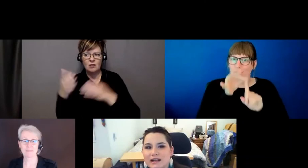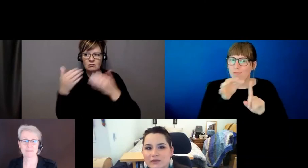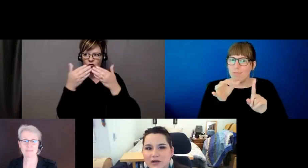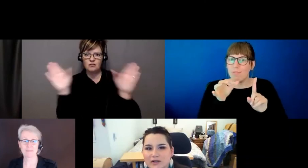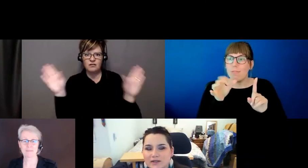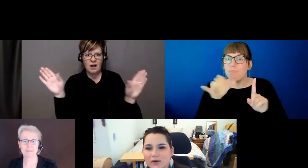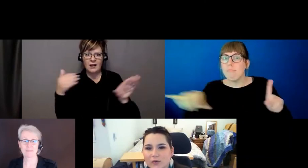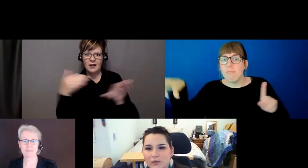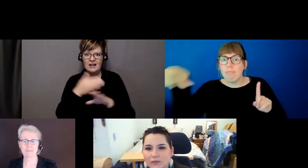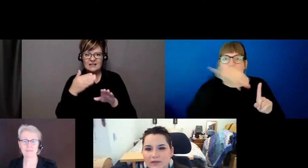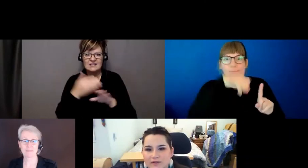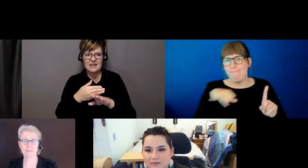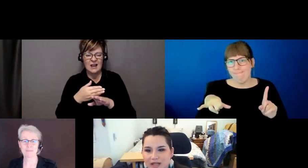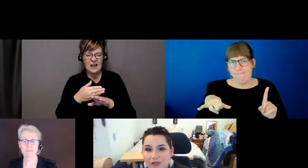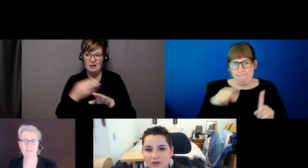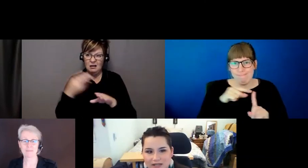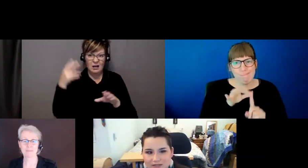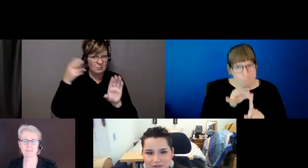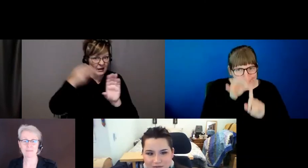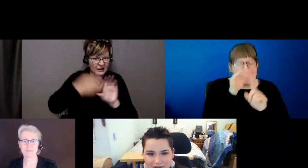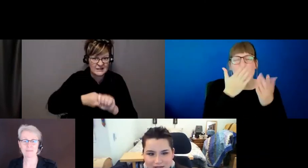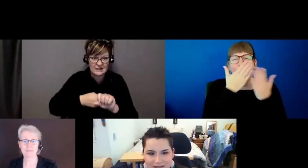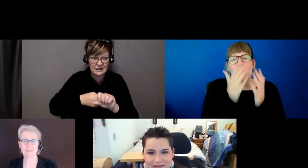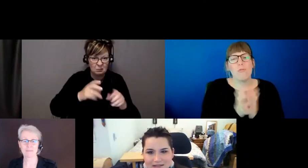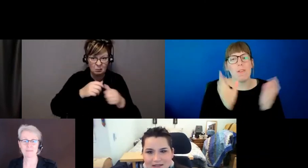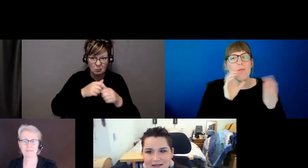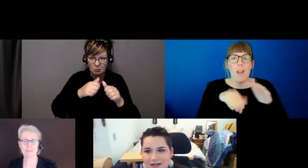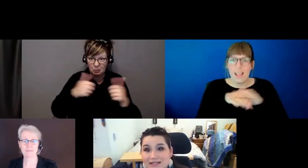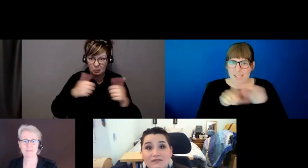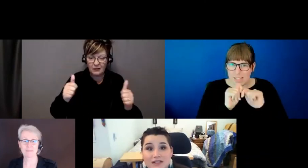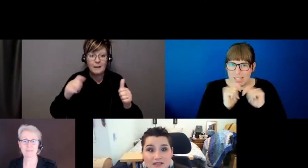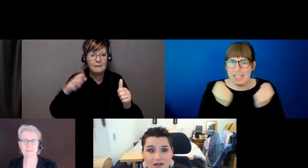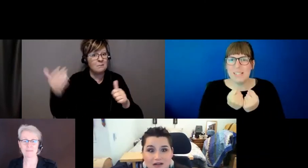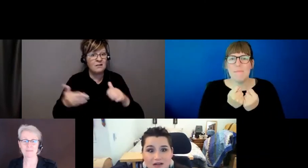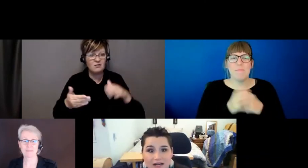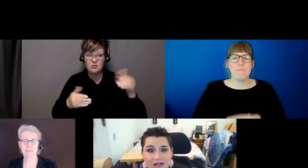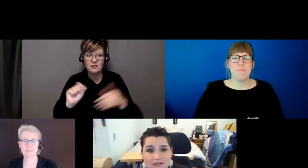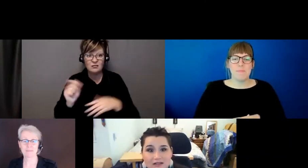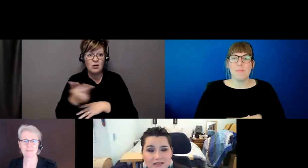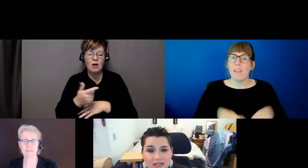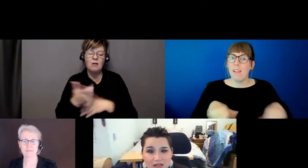IT EVERYWHERE, SO THANK YOU, GUYS, FOR DOING THAT. THESE EVENTS ARE HELD ON THE SECOND